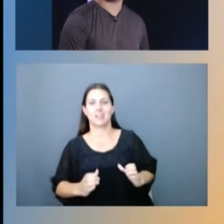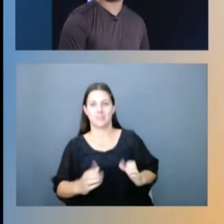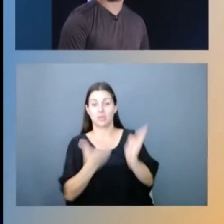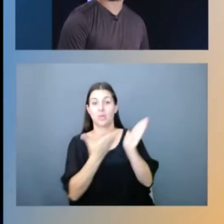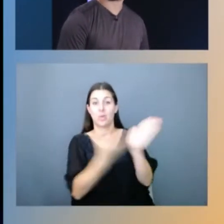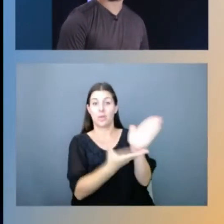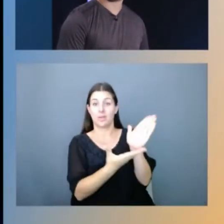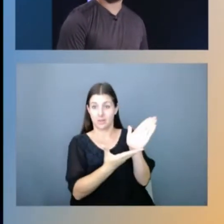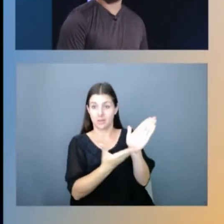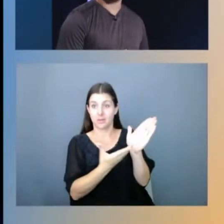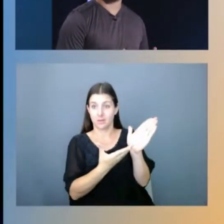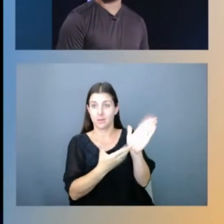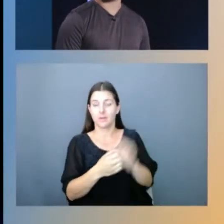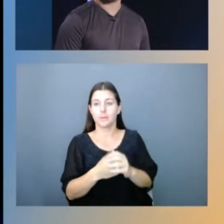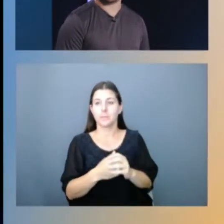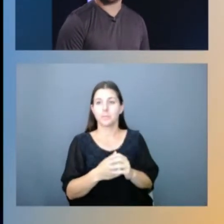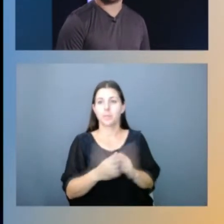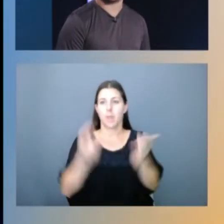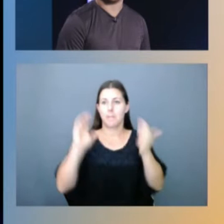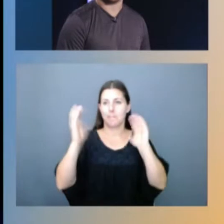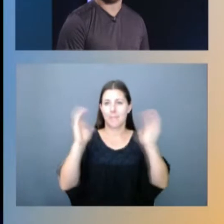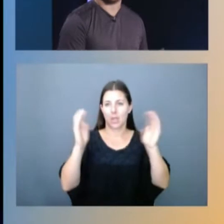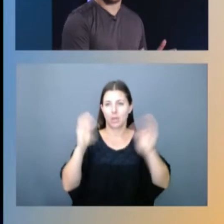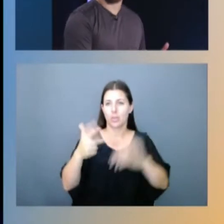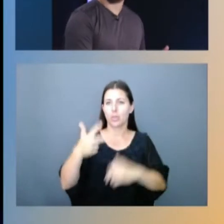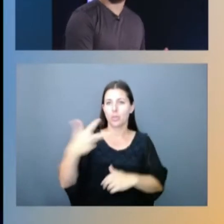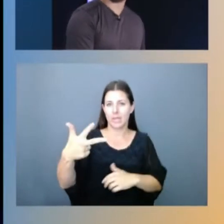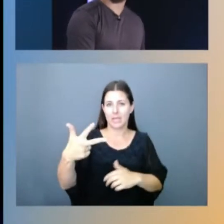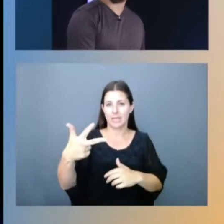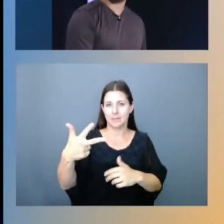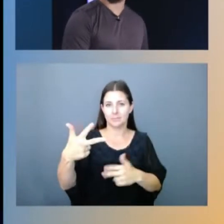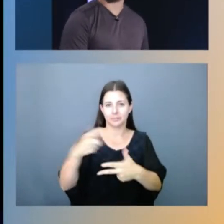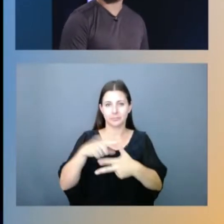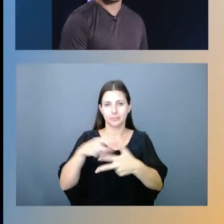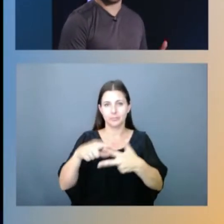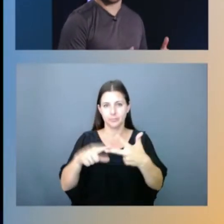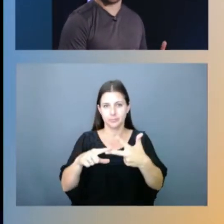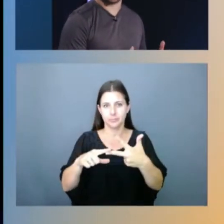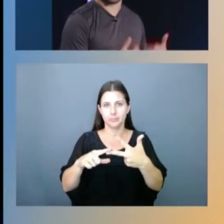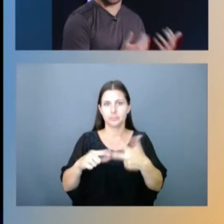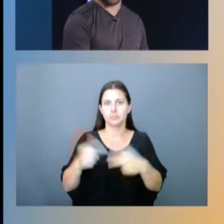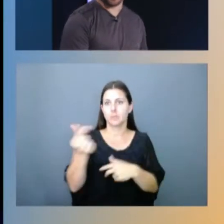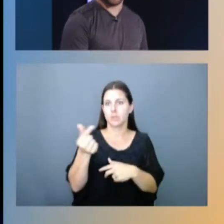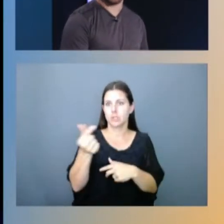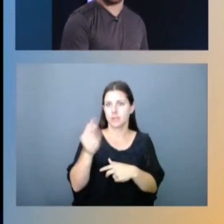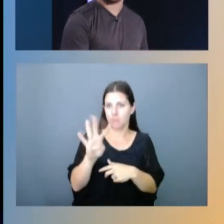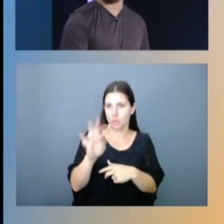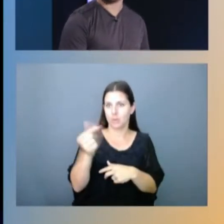and we compared three different instances here. G4dn and G5 are both GPU based instances.